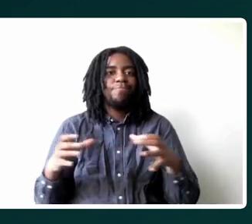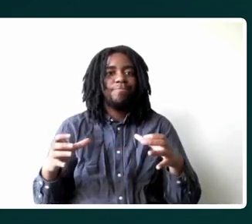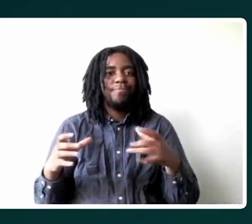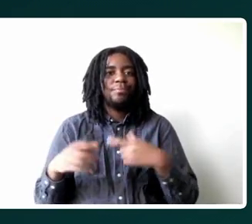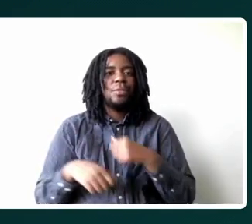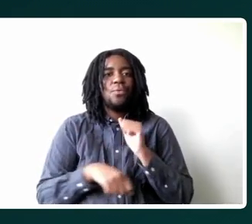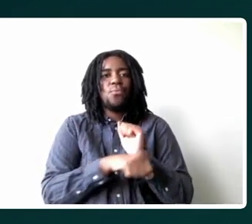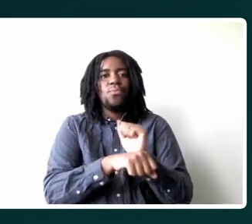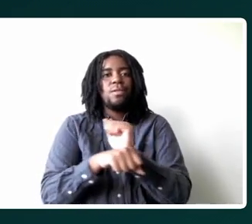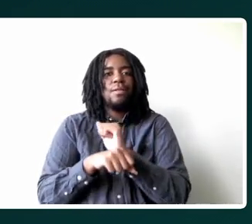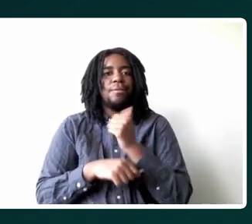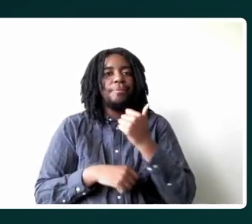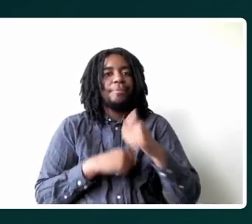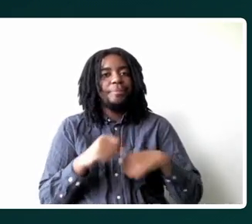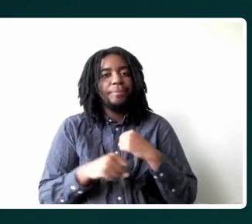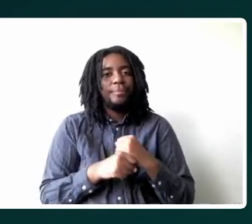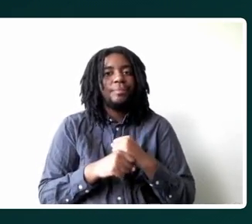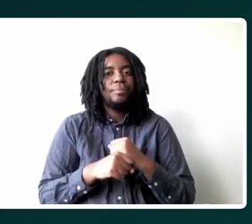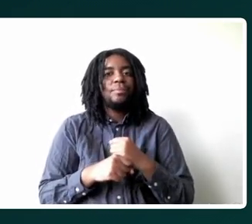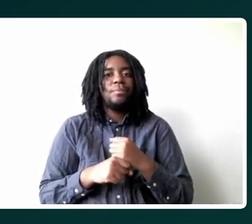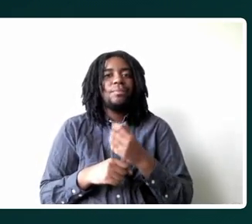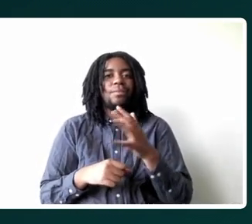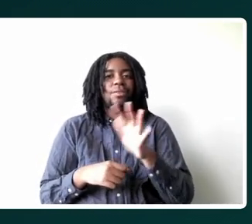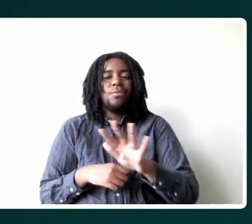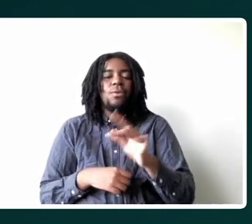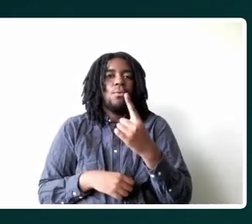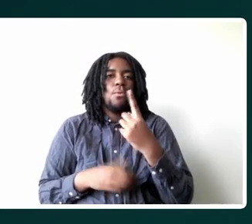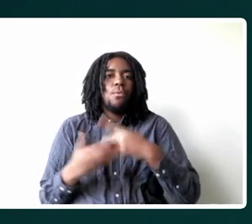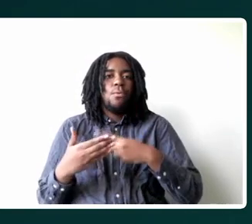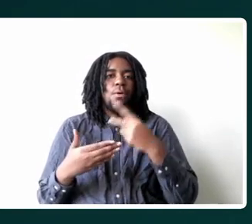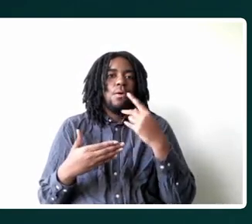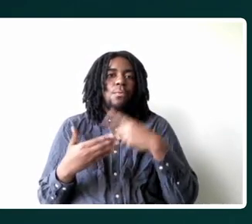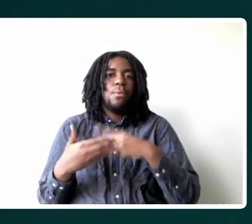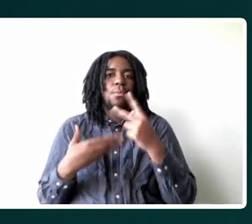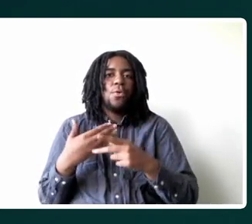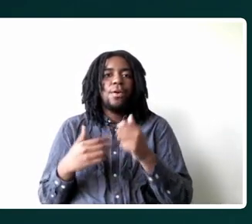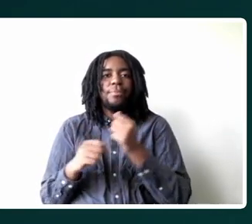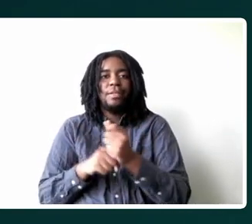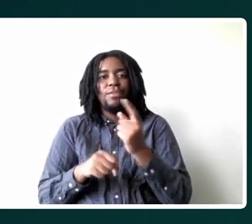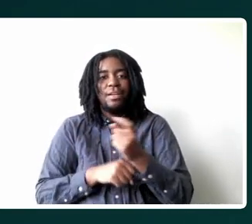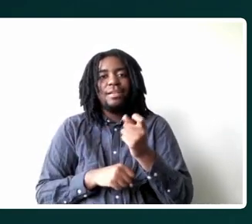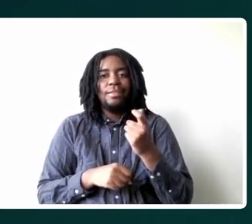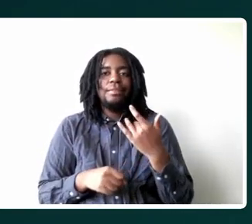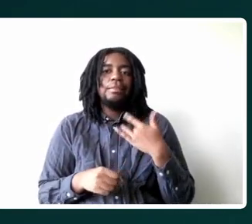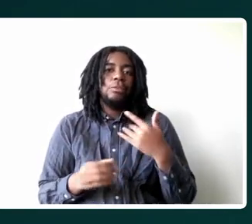at least one program per year, often more. And we've refined this every year since with